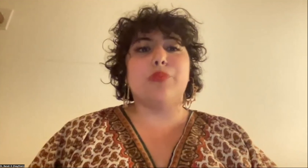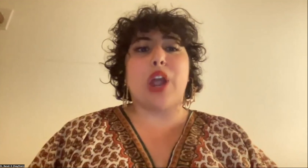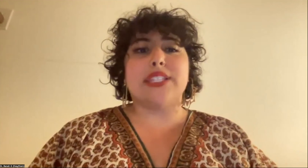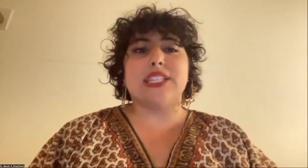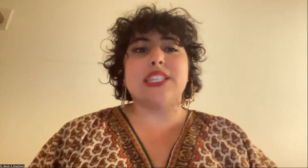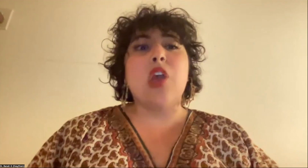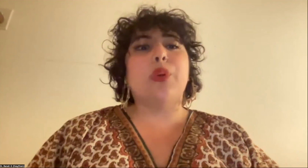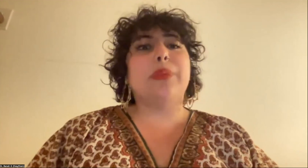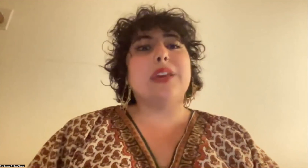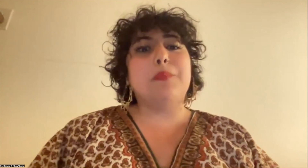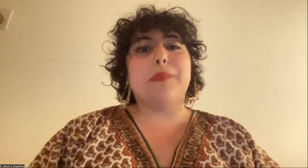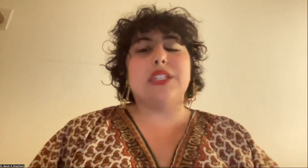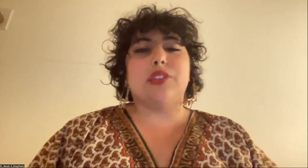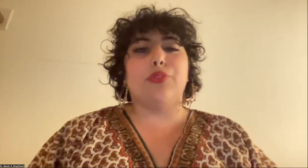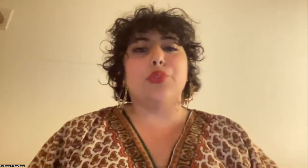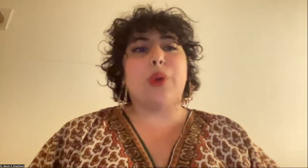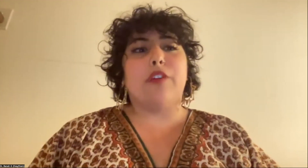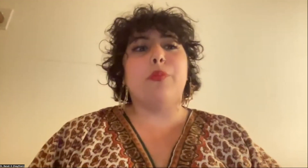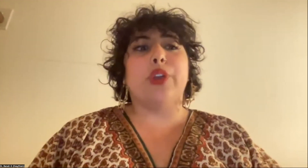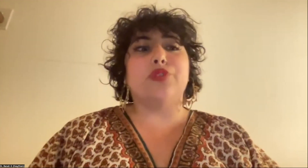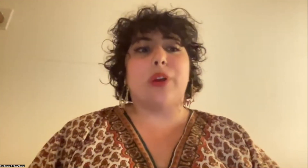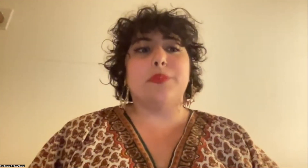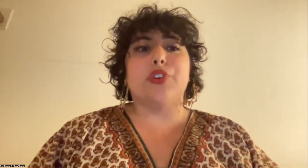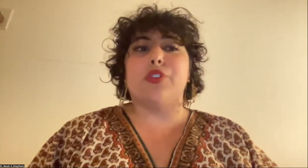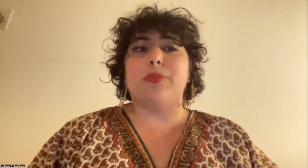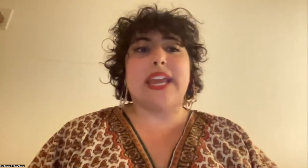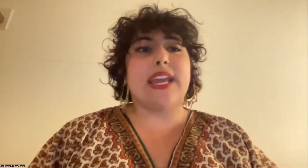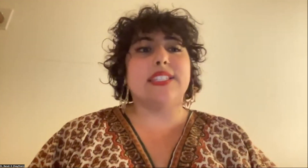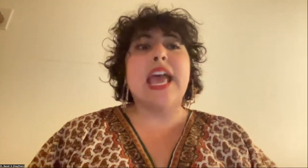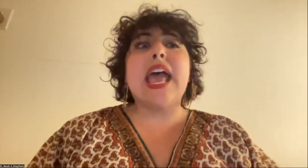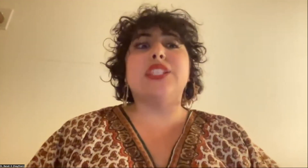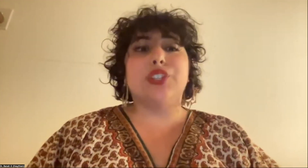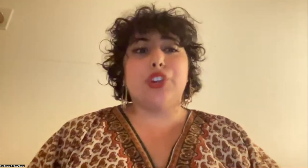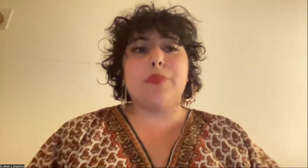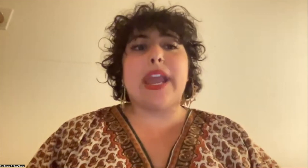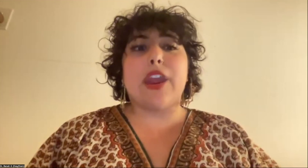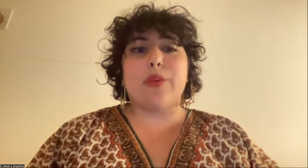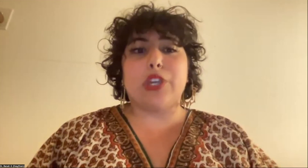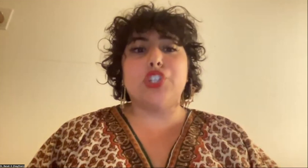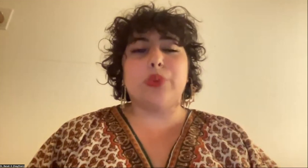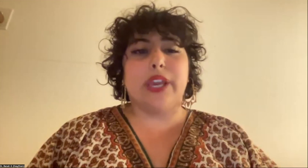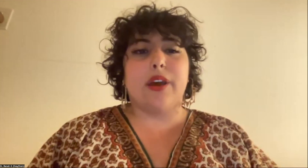process will be implemented through twelve point drum circle plans and secured by arabic chewing